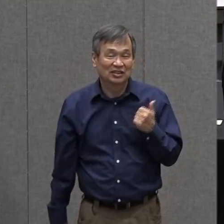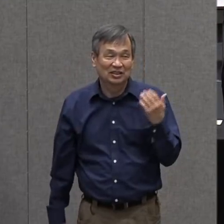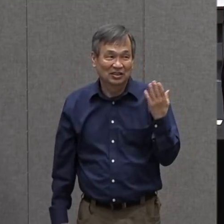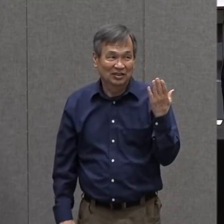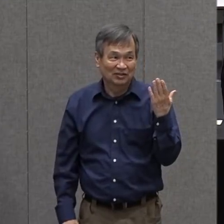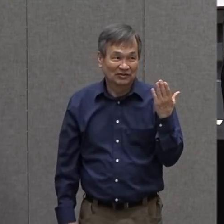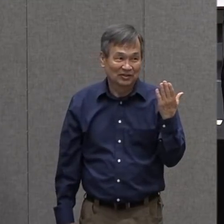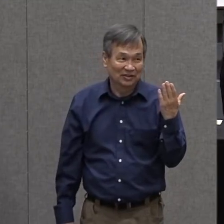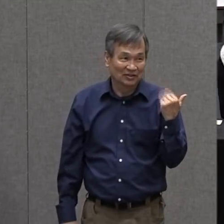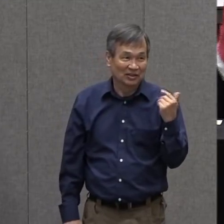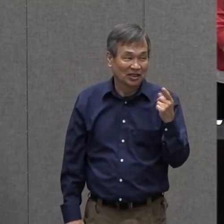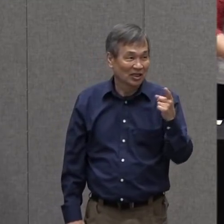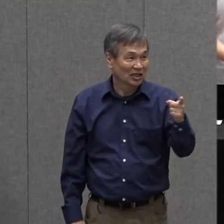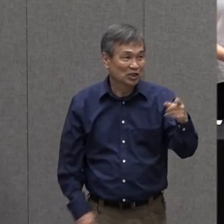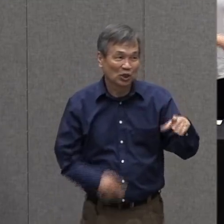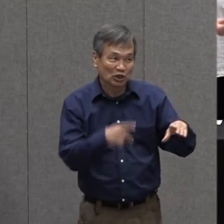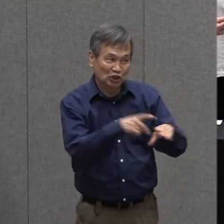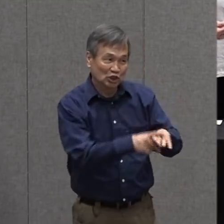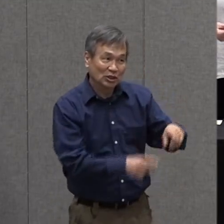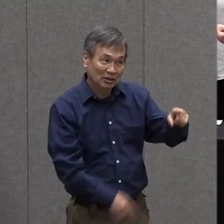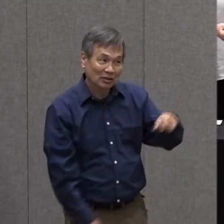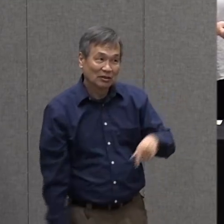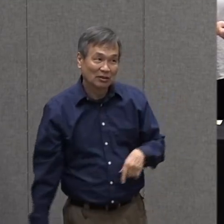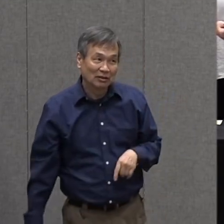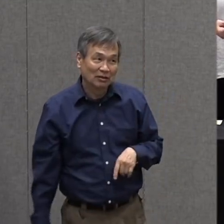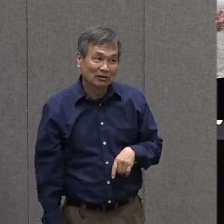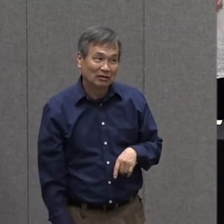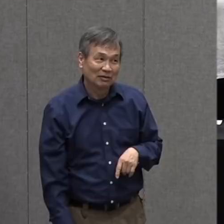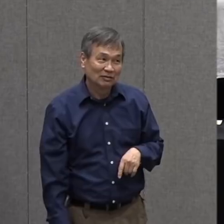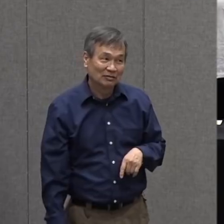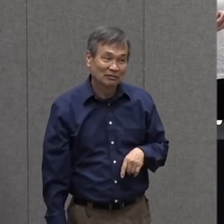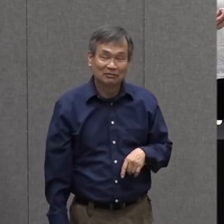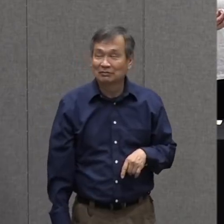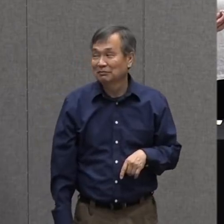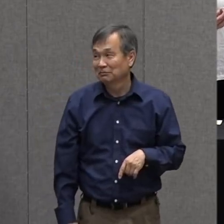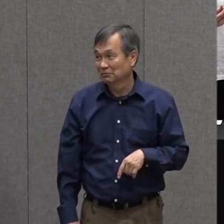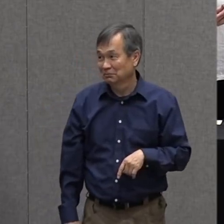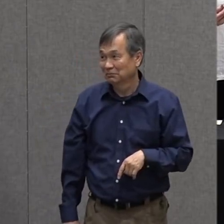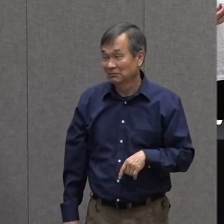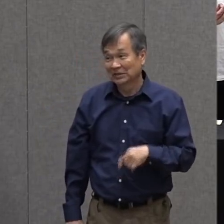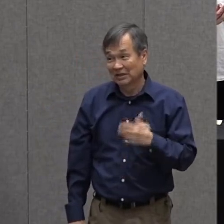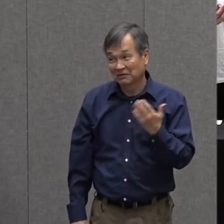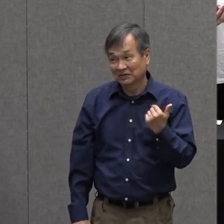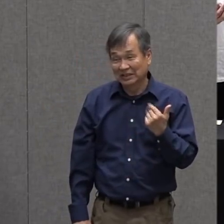You're cheating with a lot of die there Again. I have 15 I don't know should I risk it